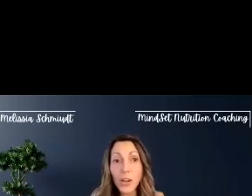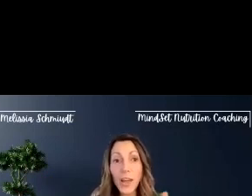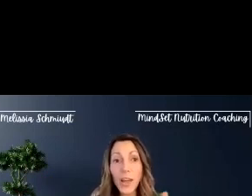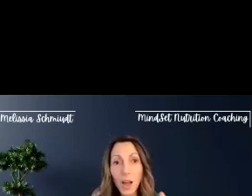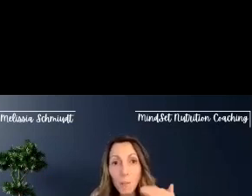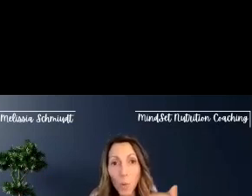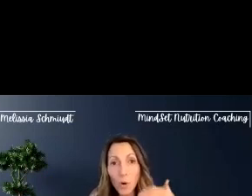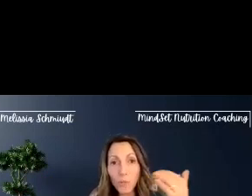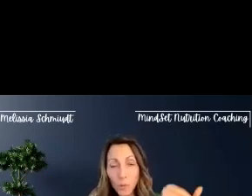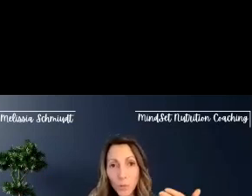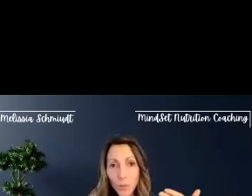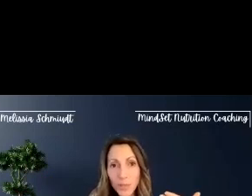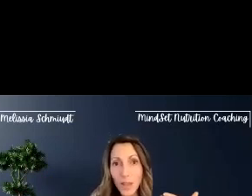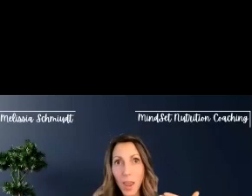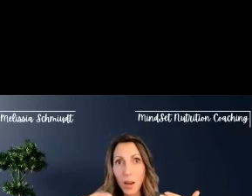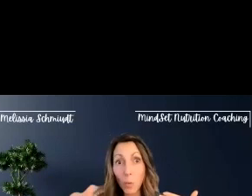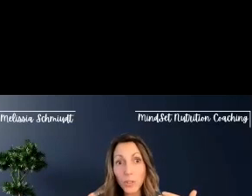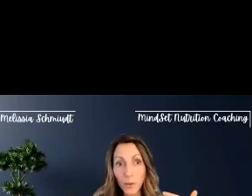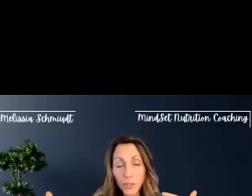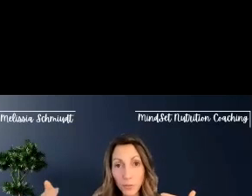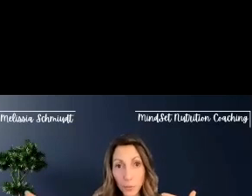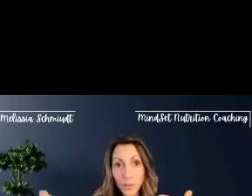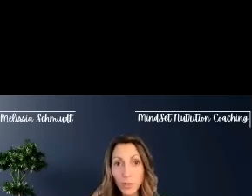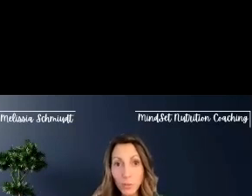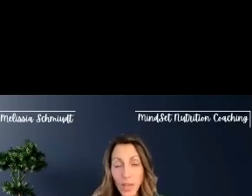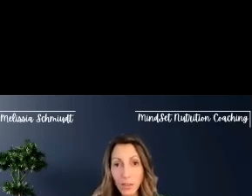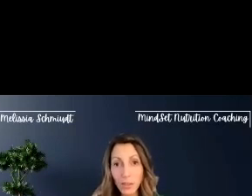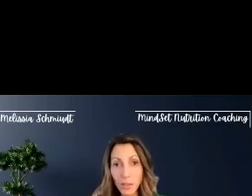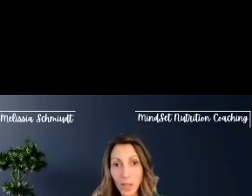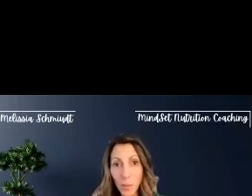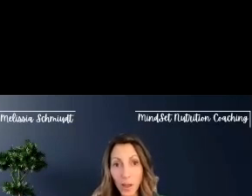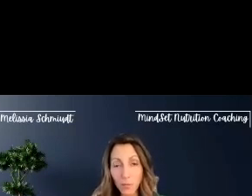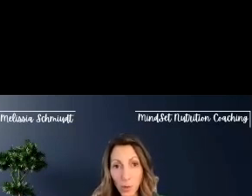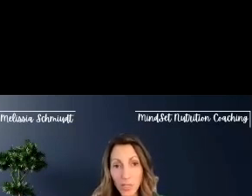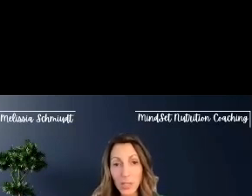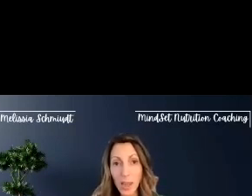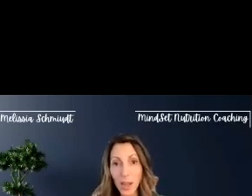you're going to have to eat a lot more foods and more diverse foods to get the same amount of protein